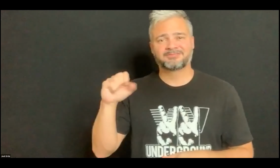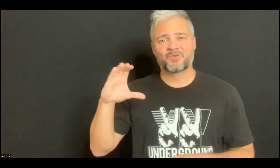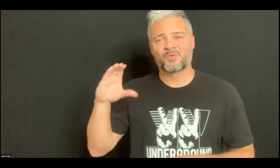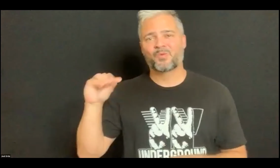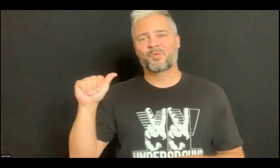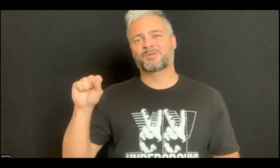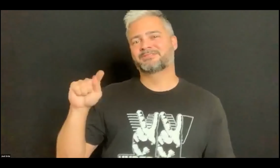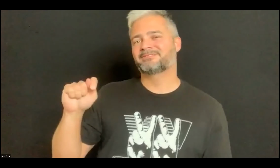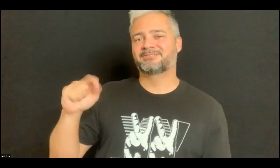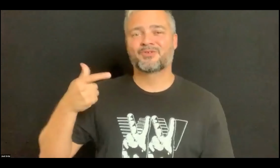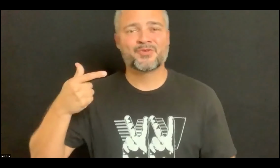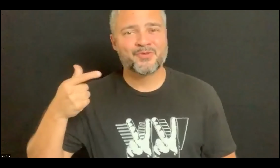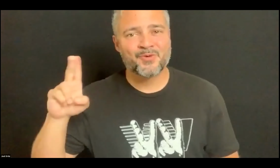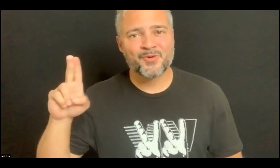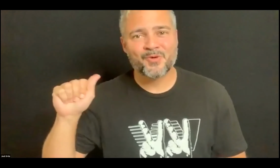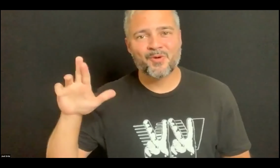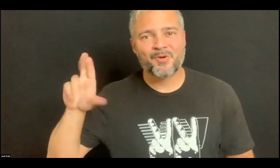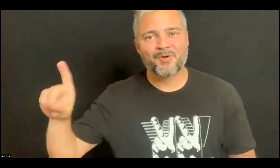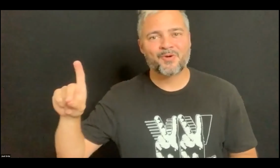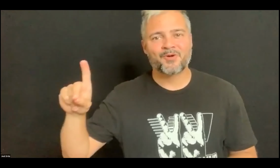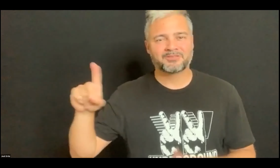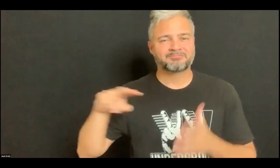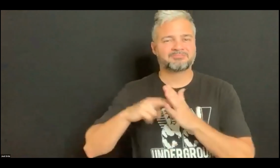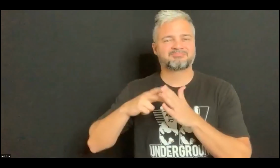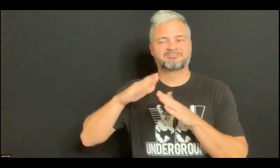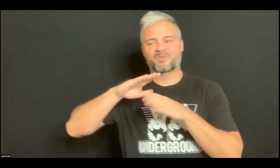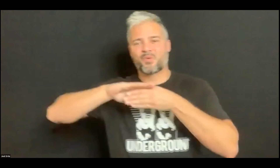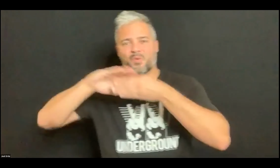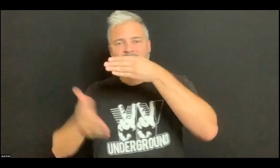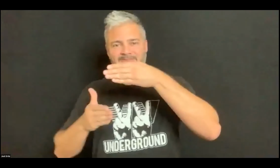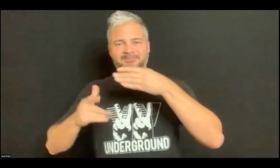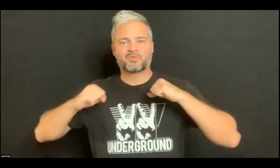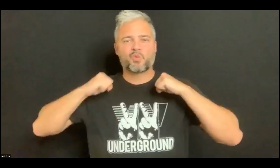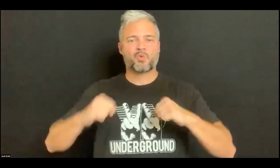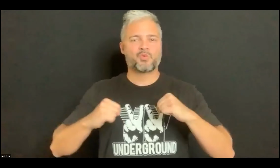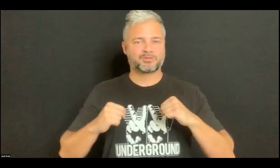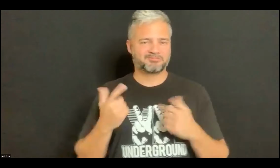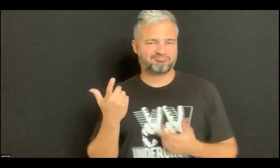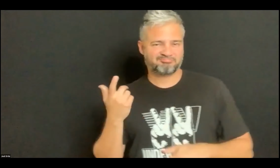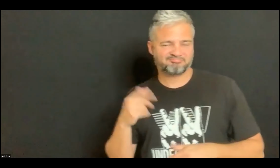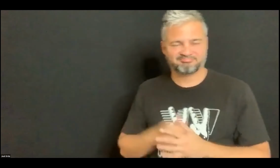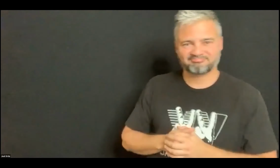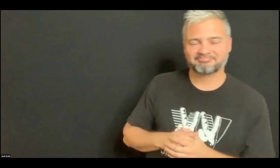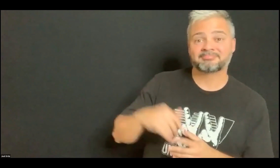Now I have another story, and this skit is going to be about a lifeguard!